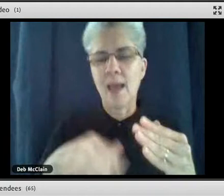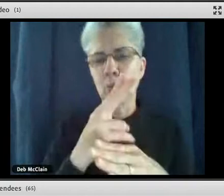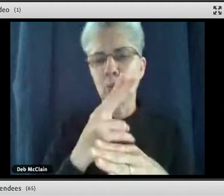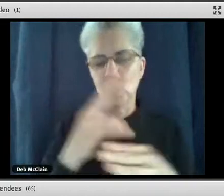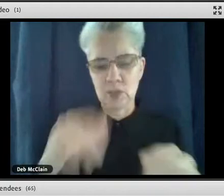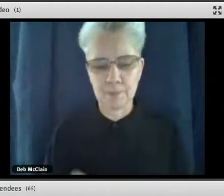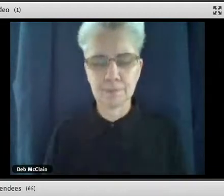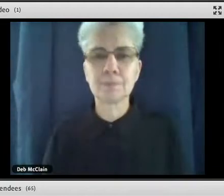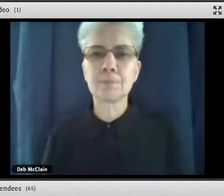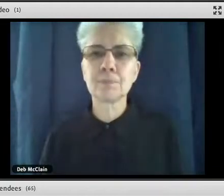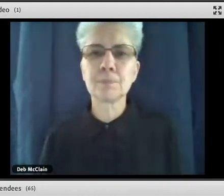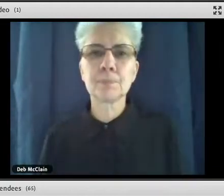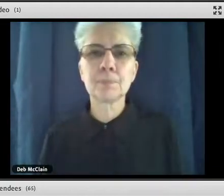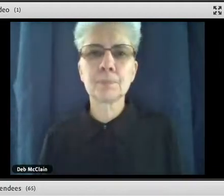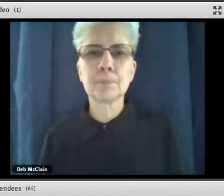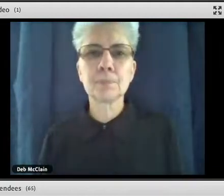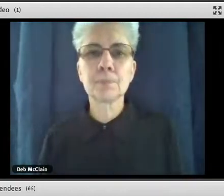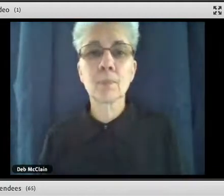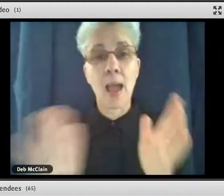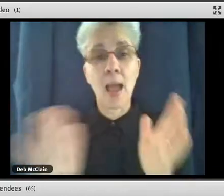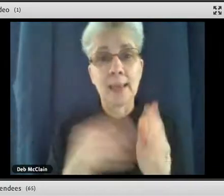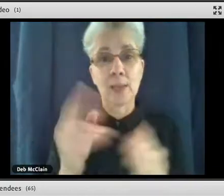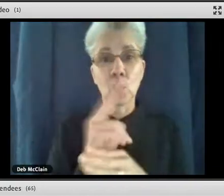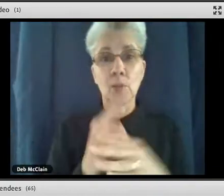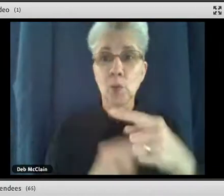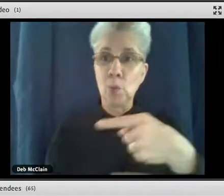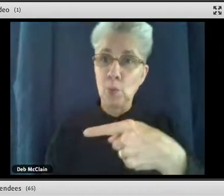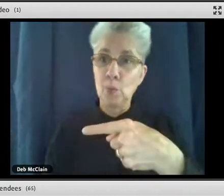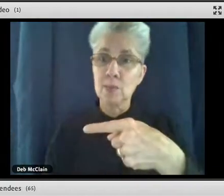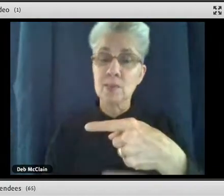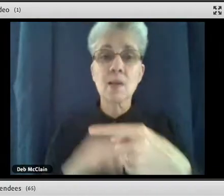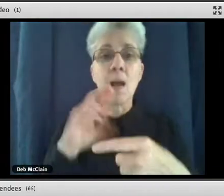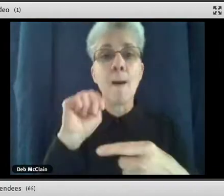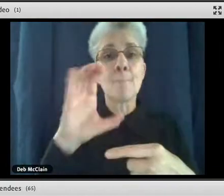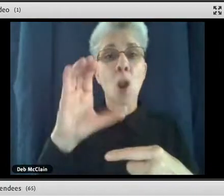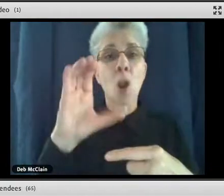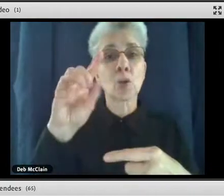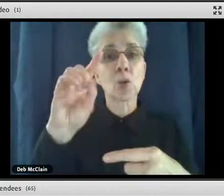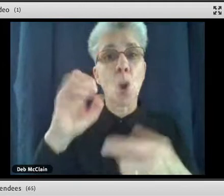Originally it was, like, in Russian or whatever, you would put English. Okay, and once again,